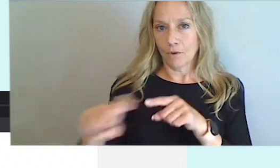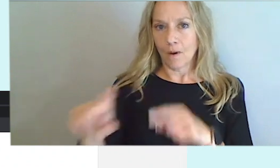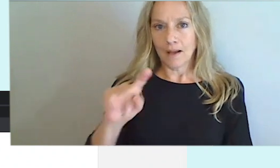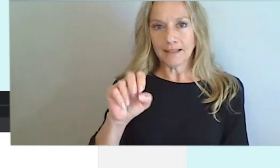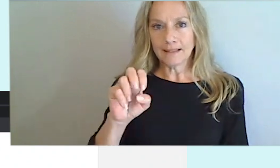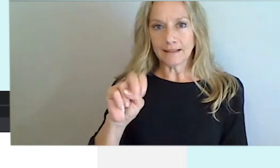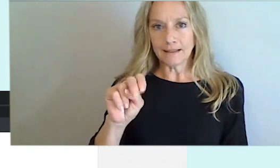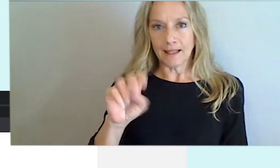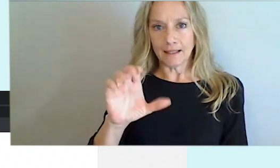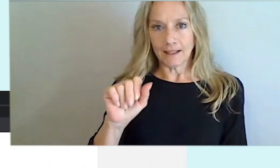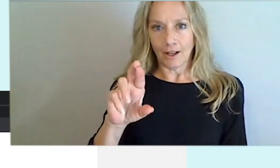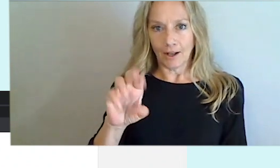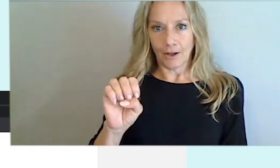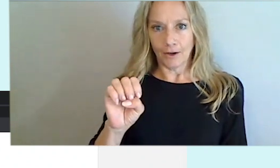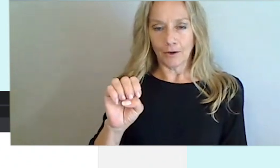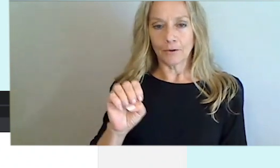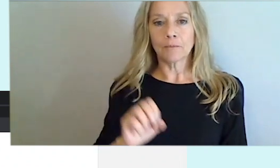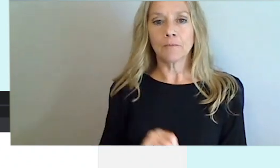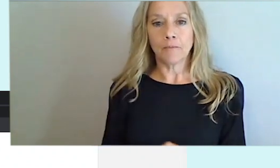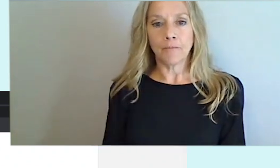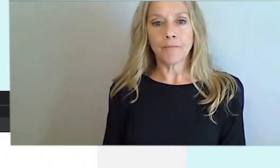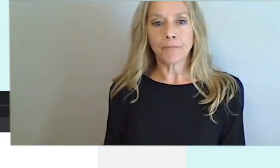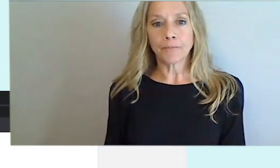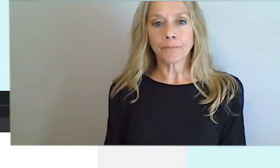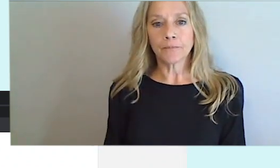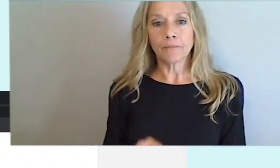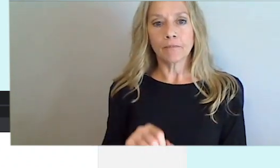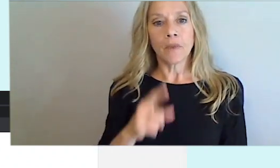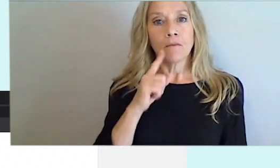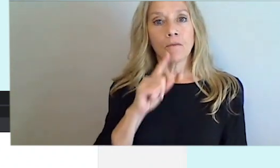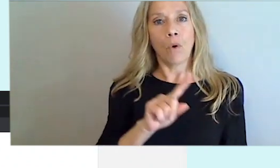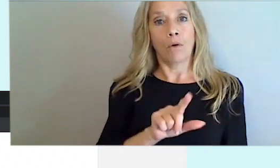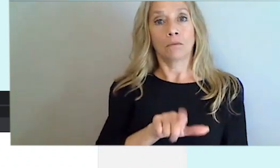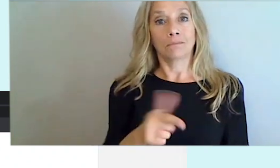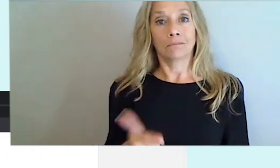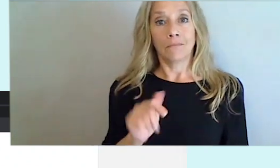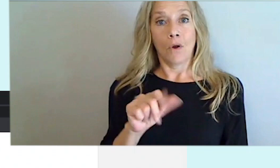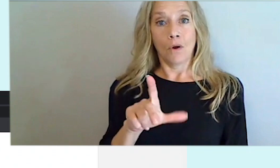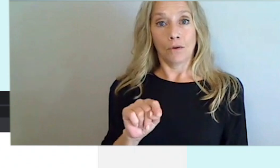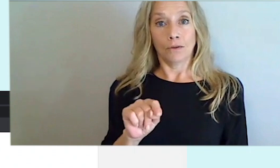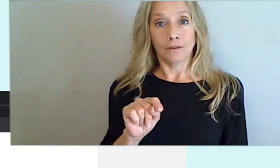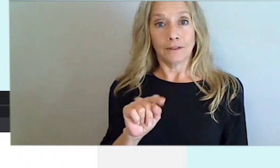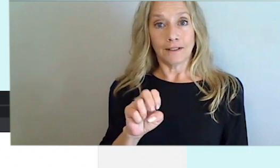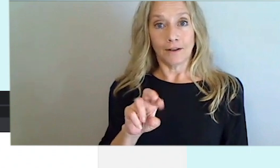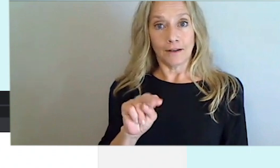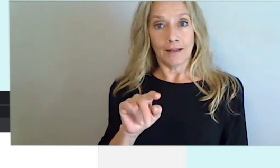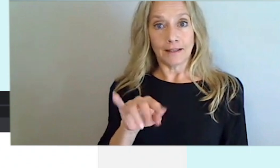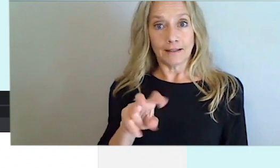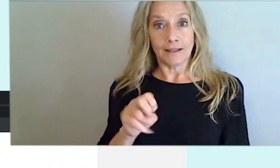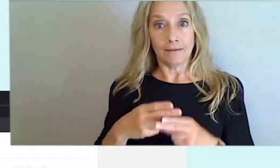In the alternative name information Section. Review the information on file and make sure it is still correct